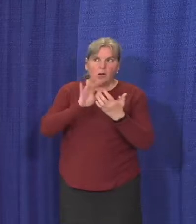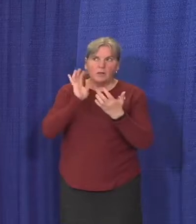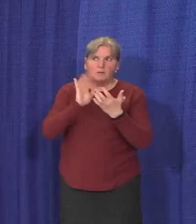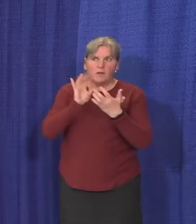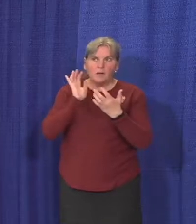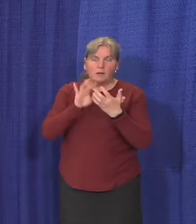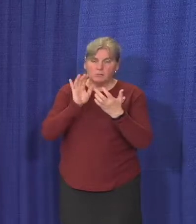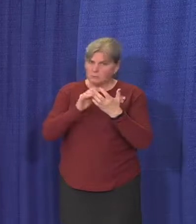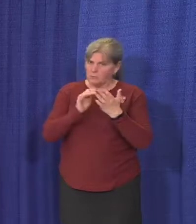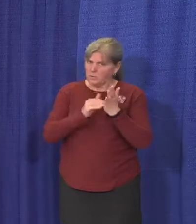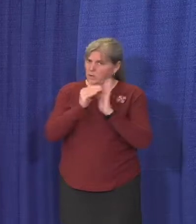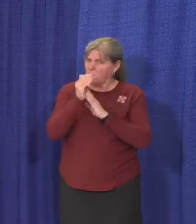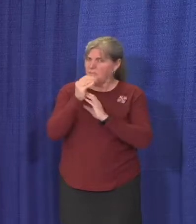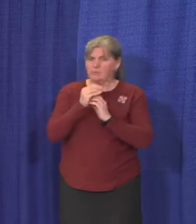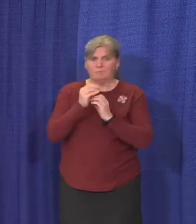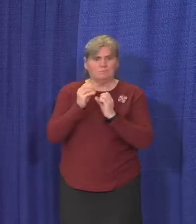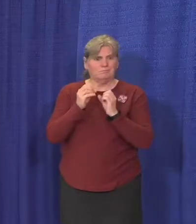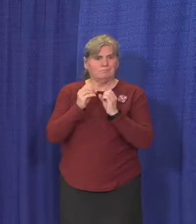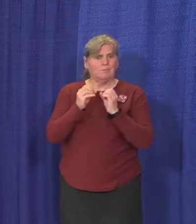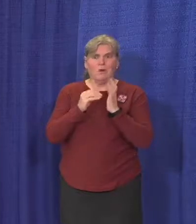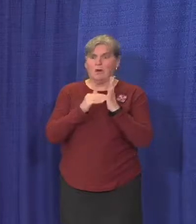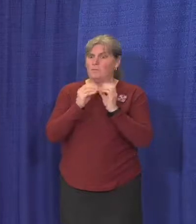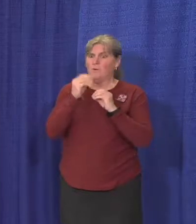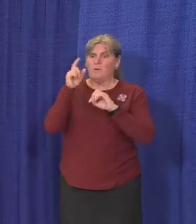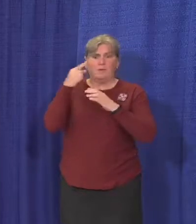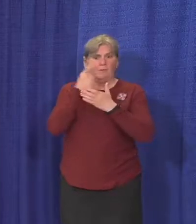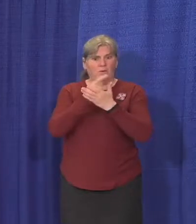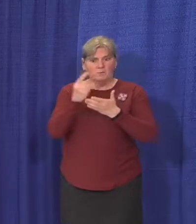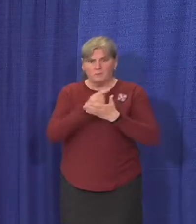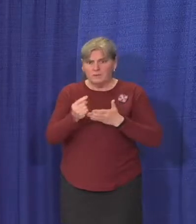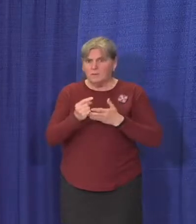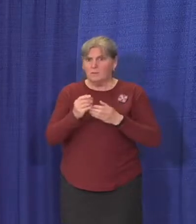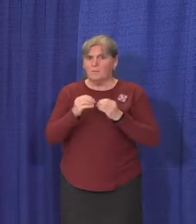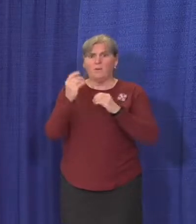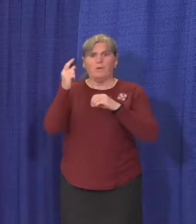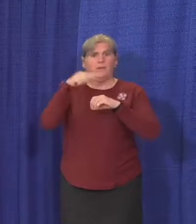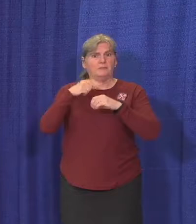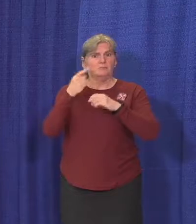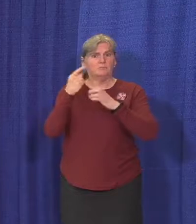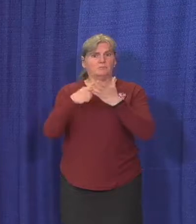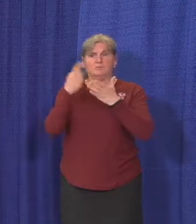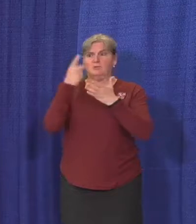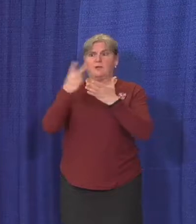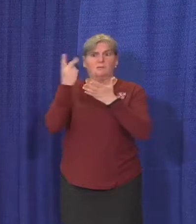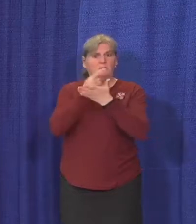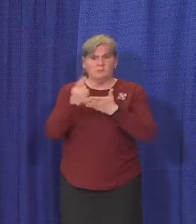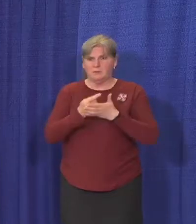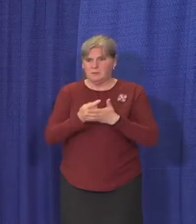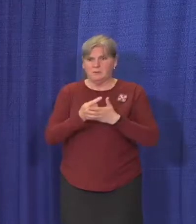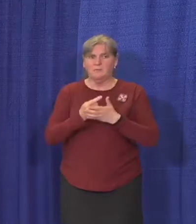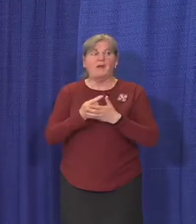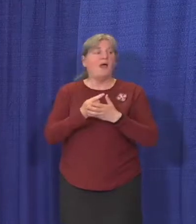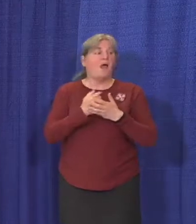councils and mayors on a sometimes more than a weekly basis but certainly a weekly